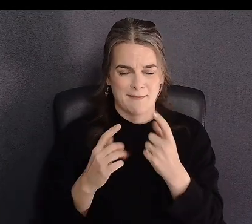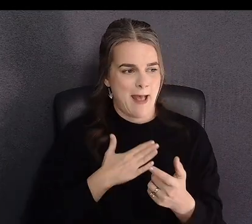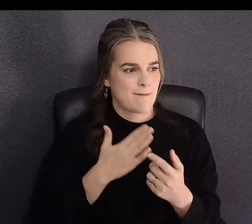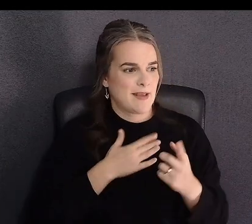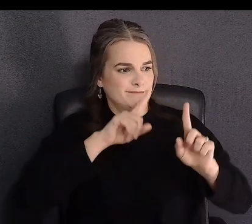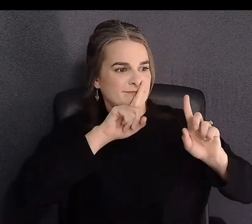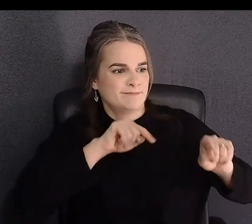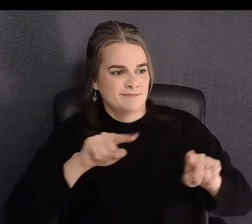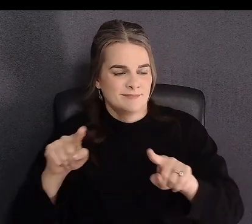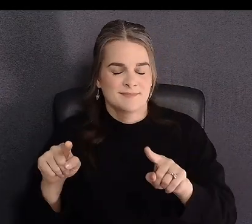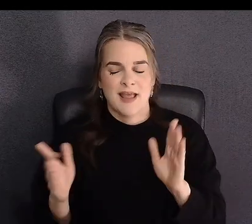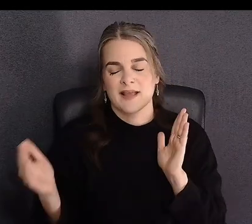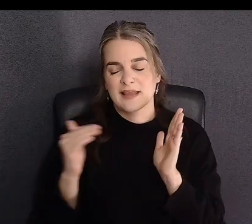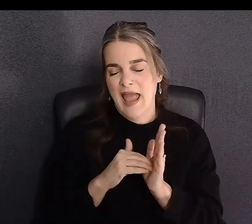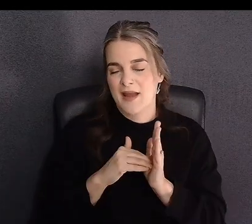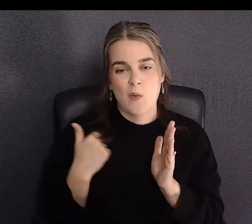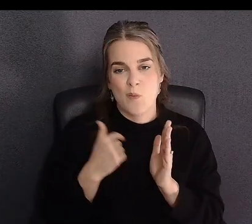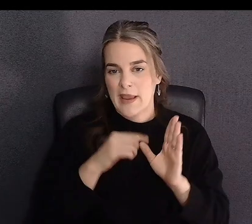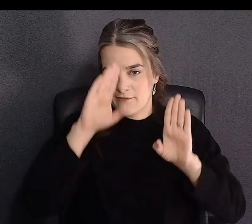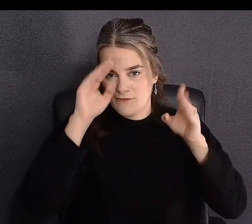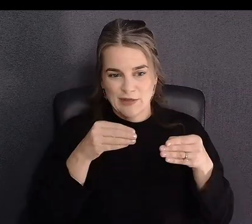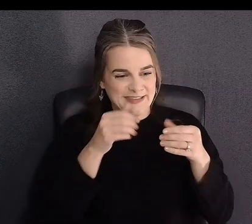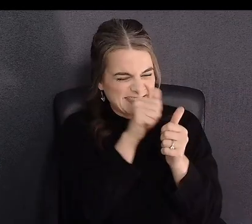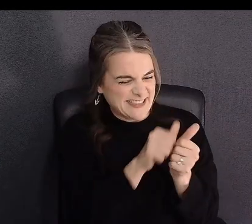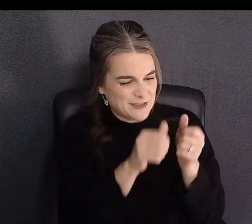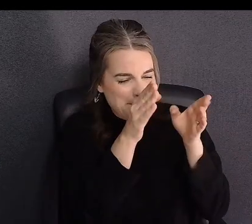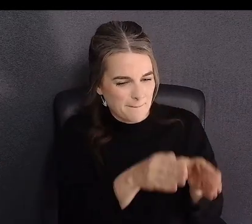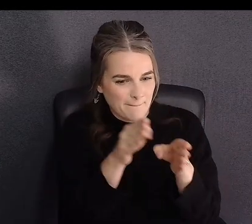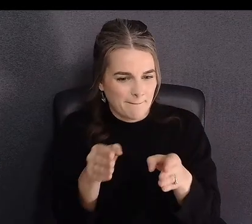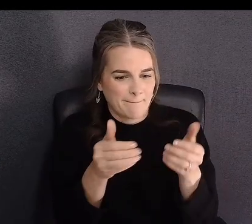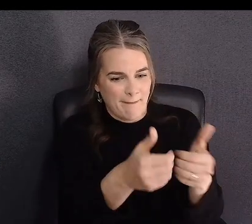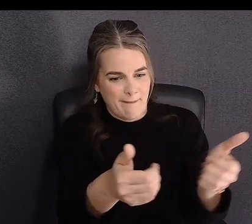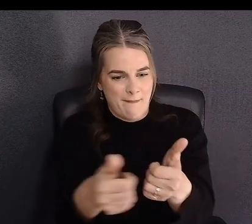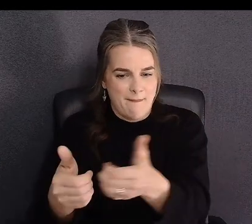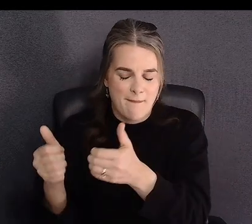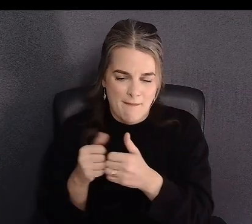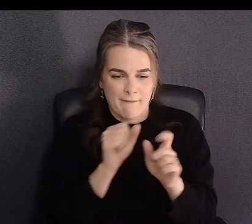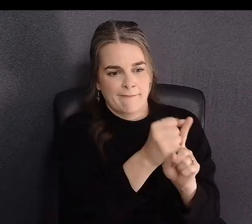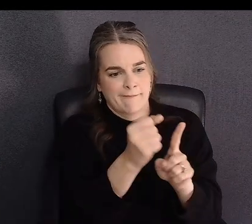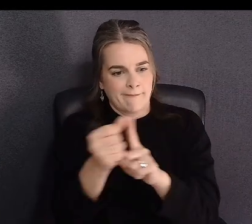Again, we take things case by case. So, yeah, I'll open it back up.